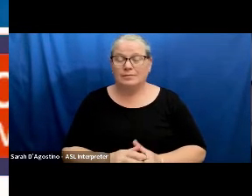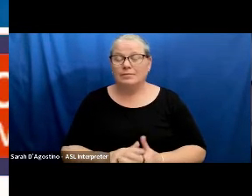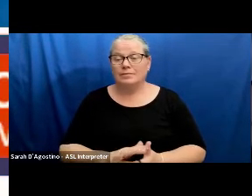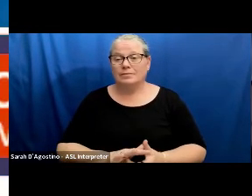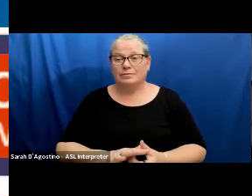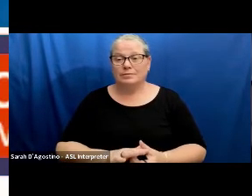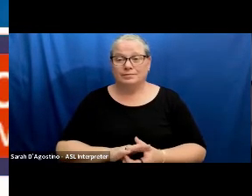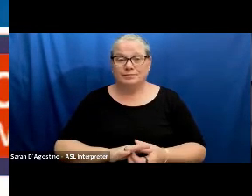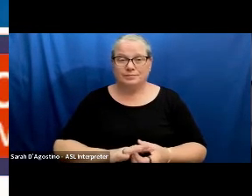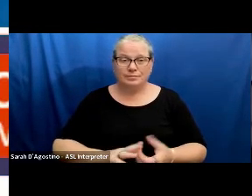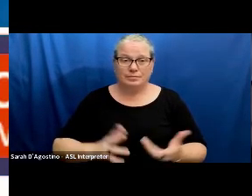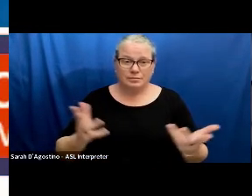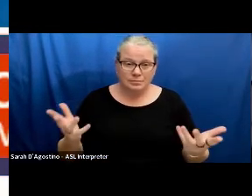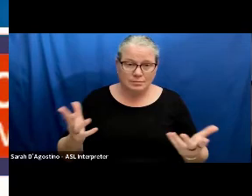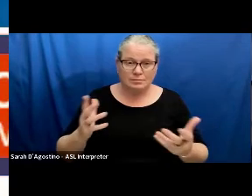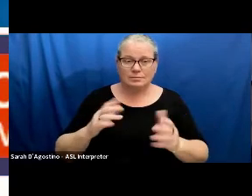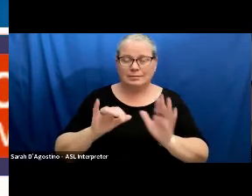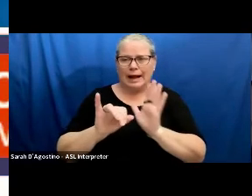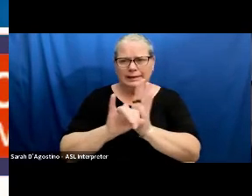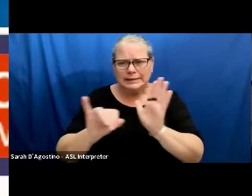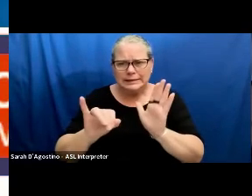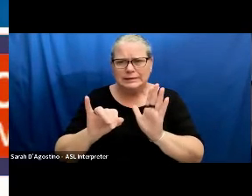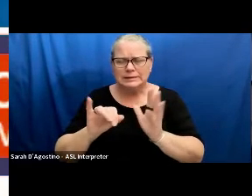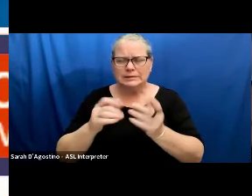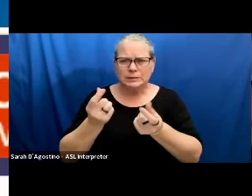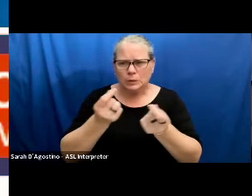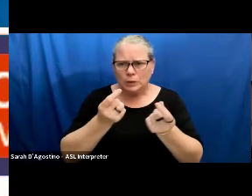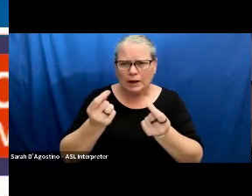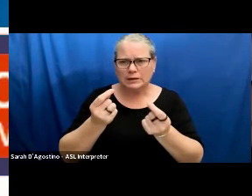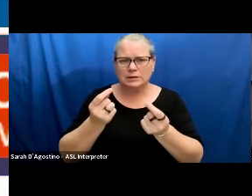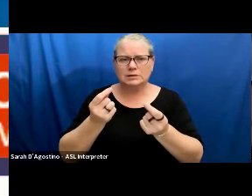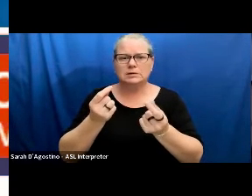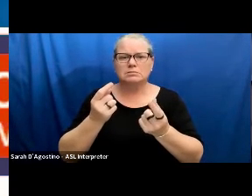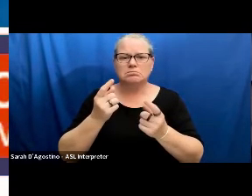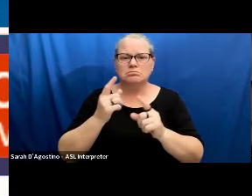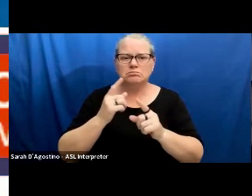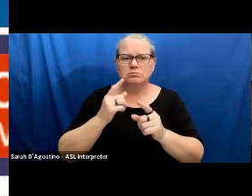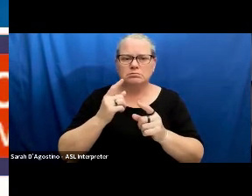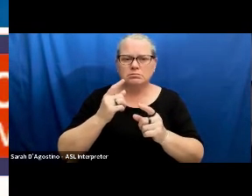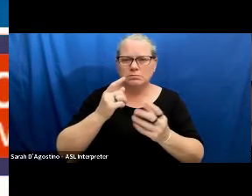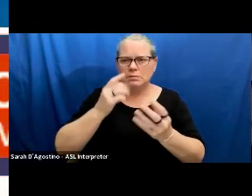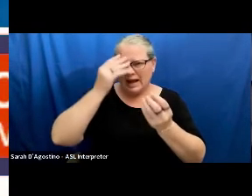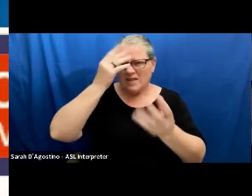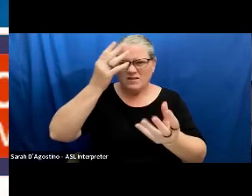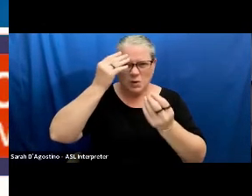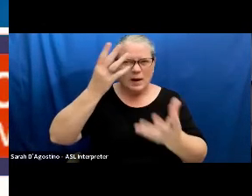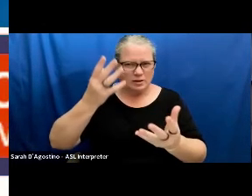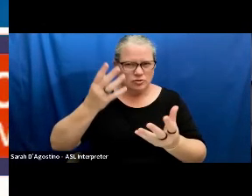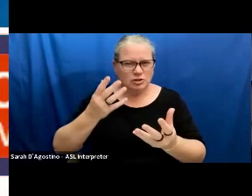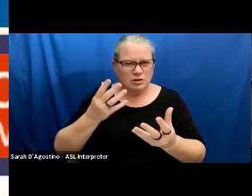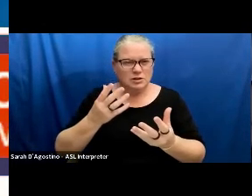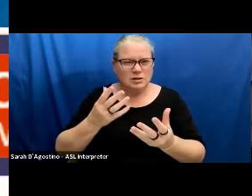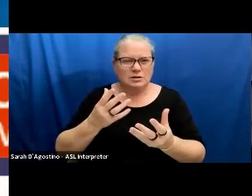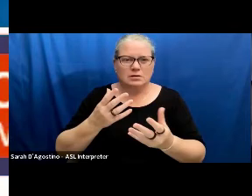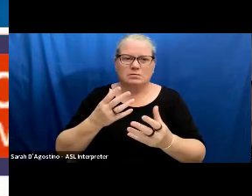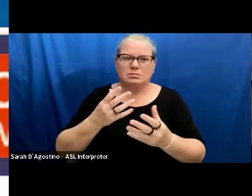types of identification you can bring that show your name and address show your signature